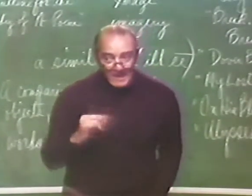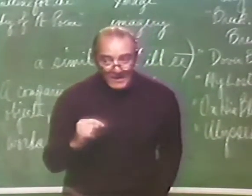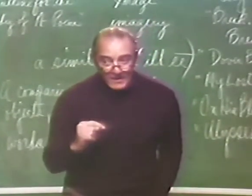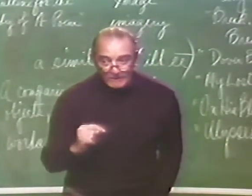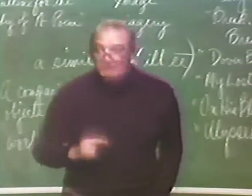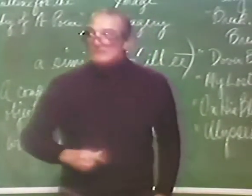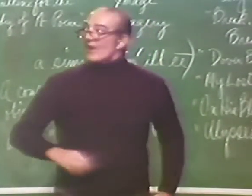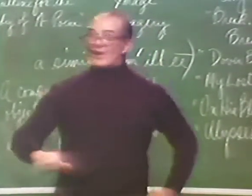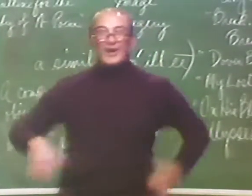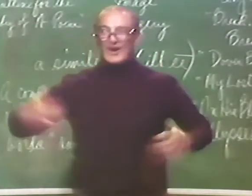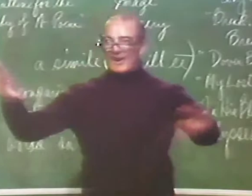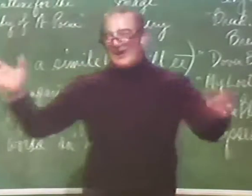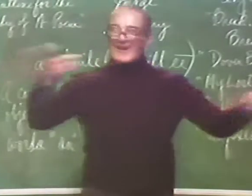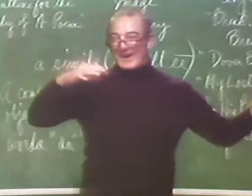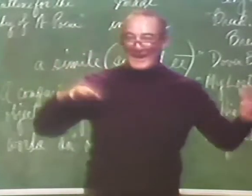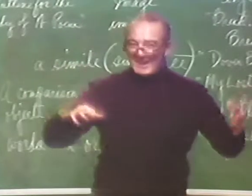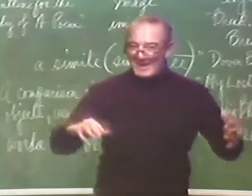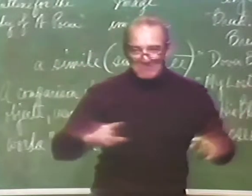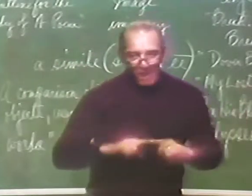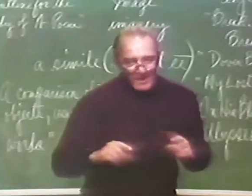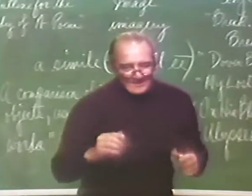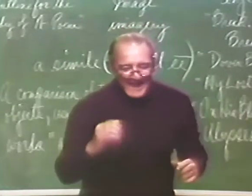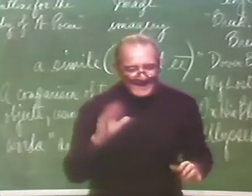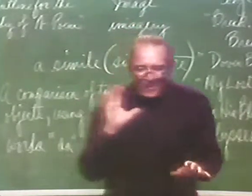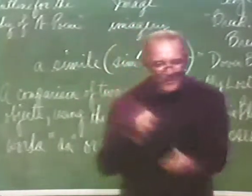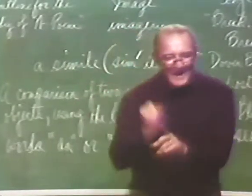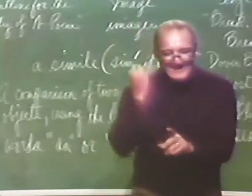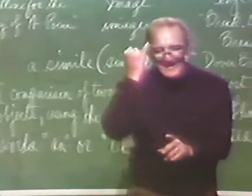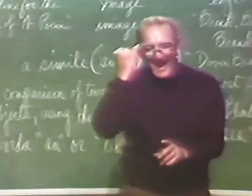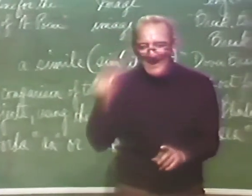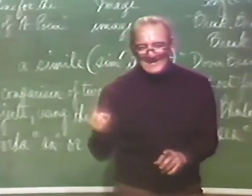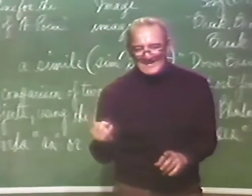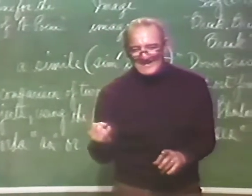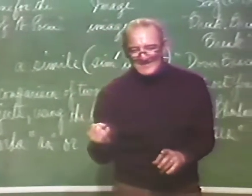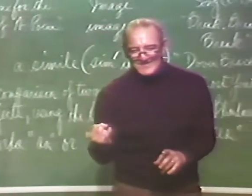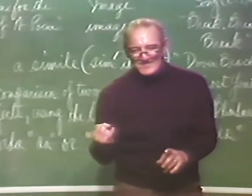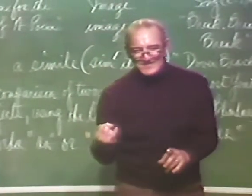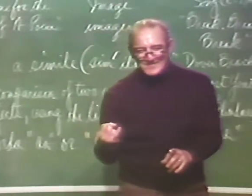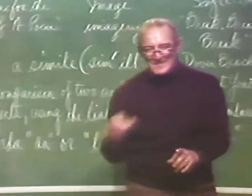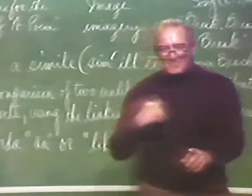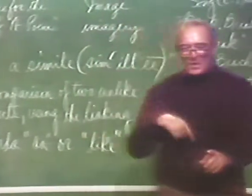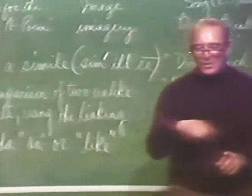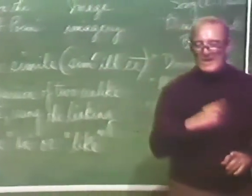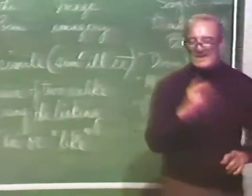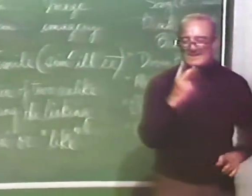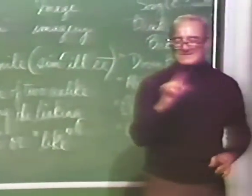THEY CAN FEEL IT... [INHALES] BUT THEY DON'T GET THE IDEA.